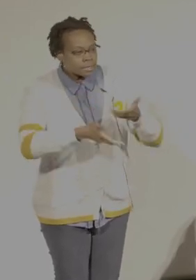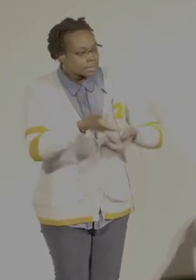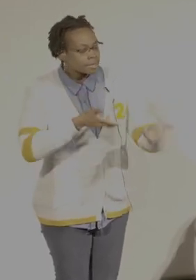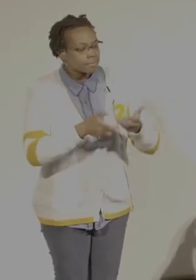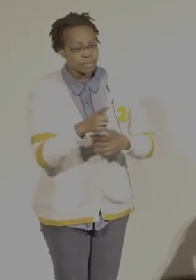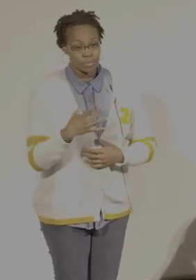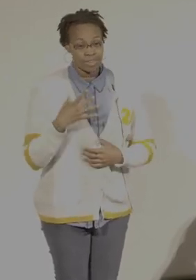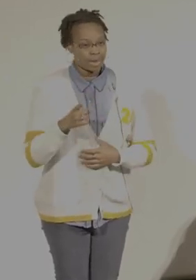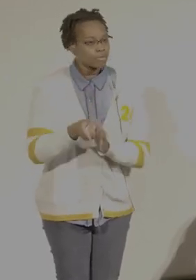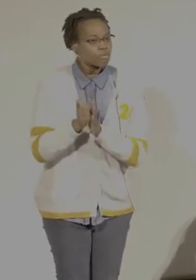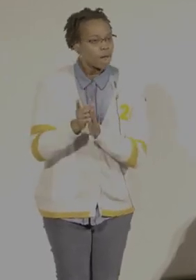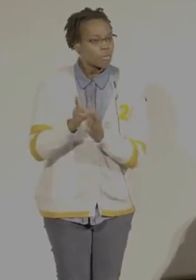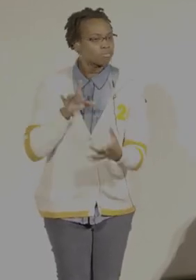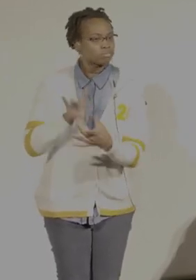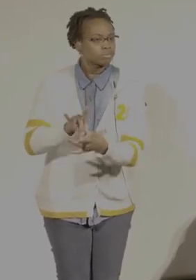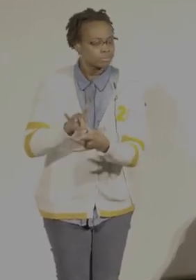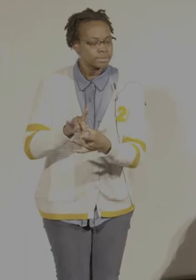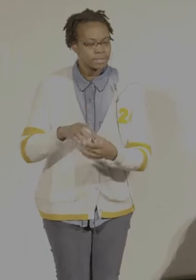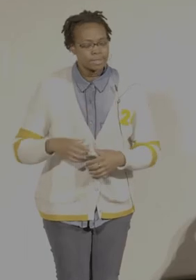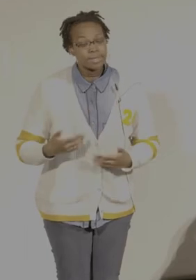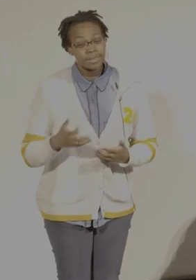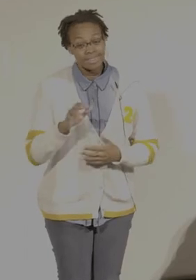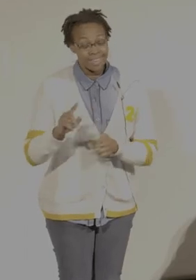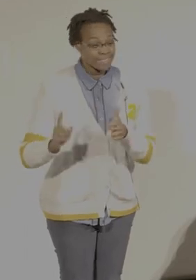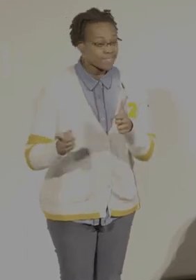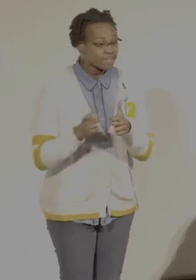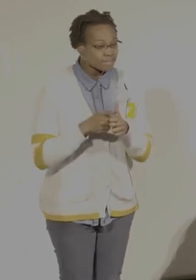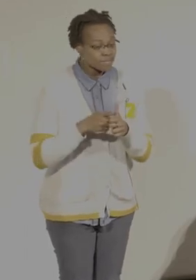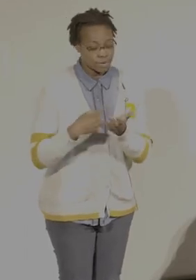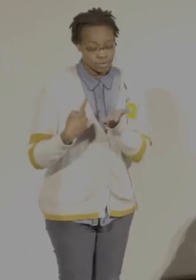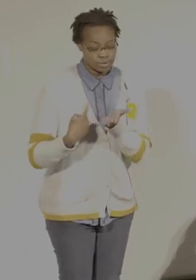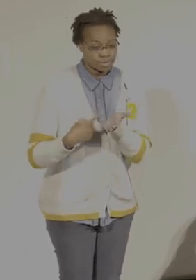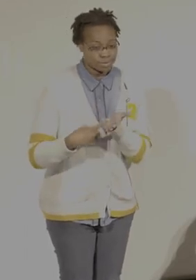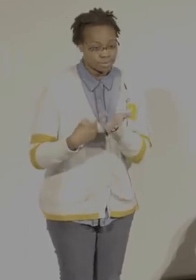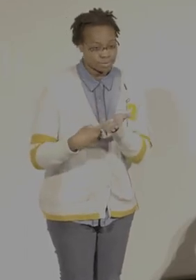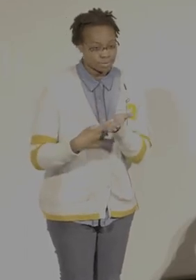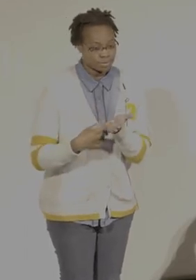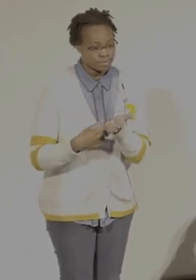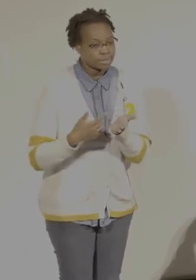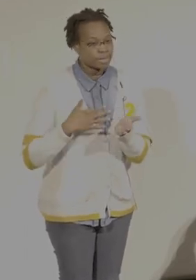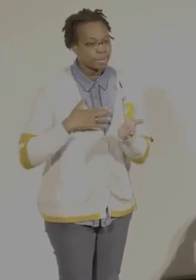And you like him immediately. And in that first discussion, my pitch to him was simple.